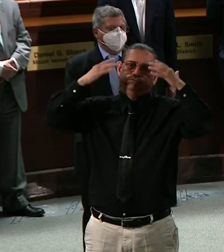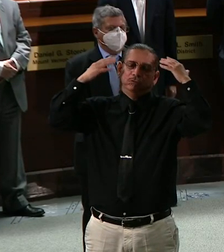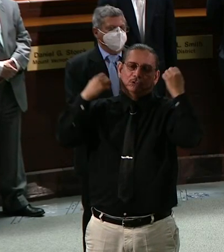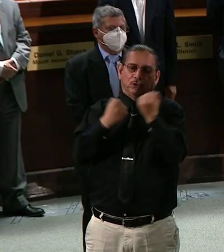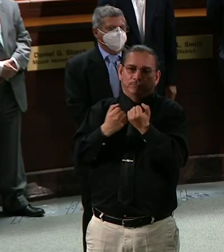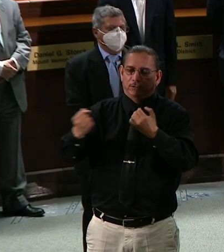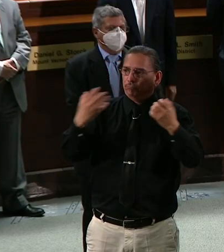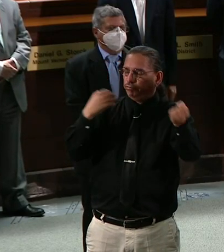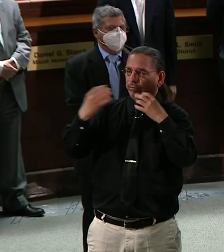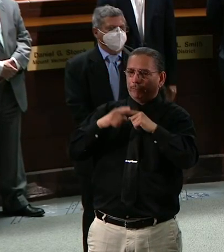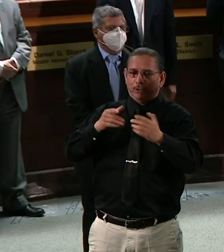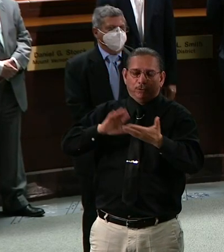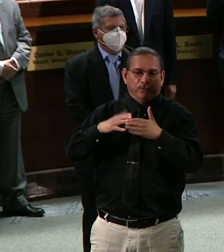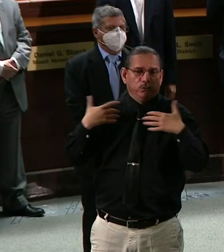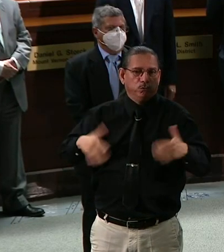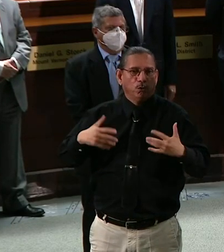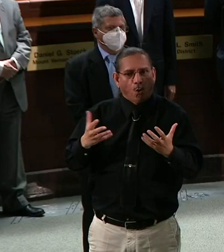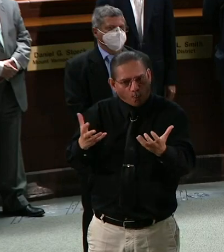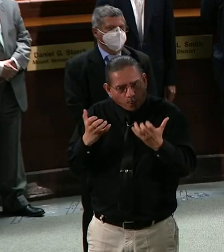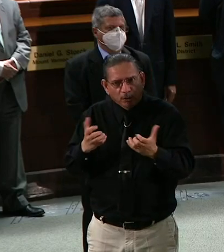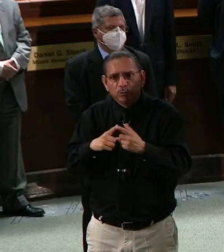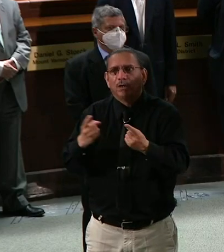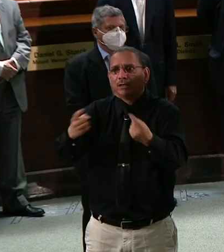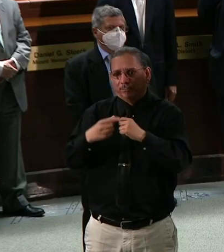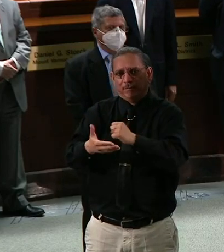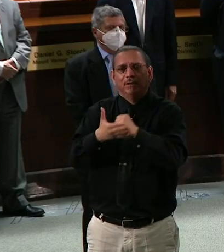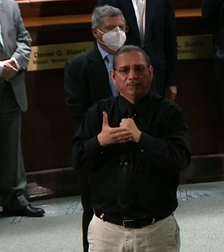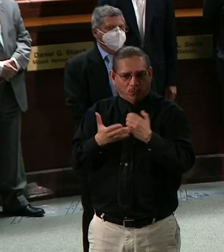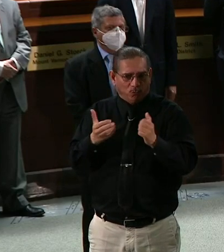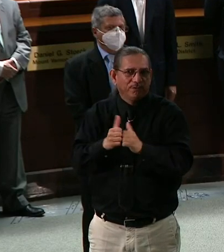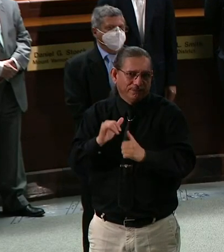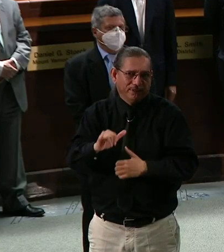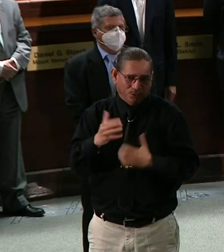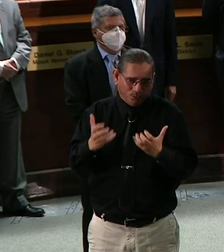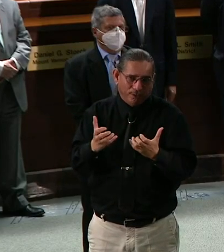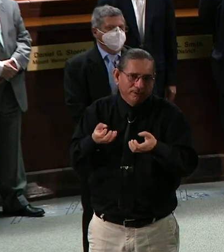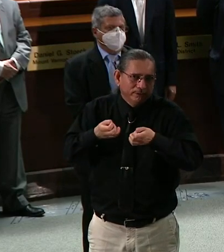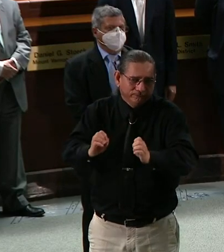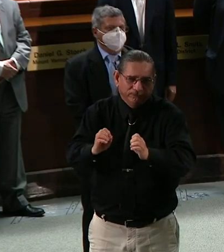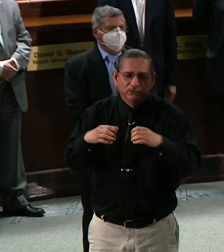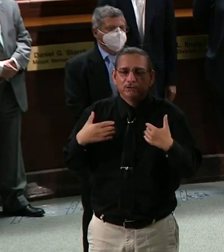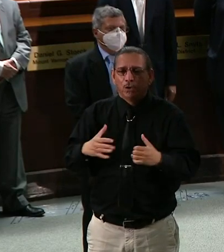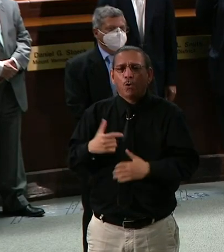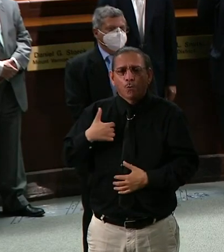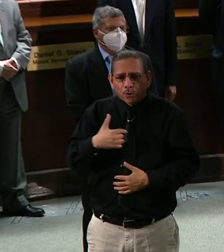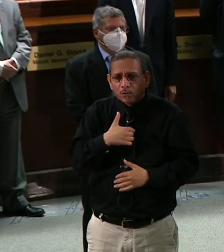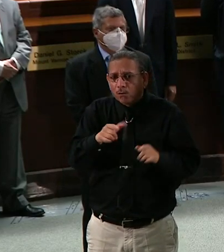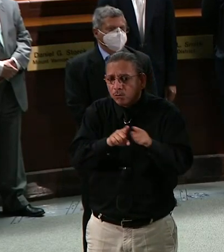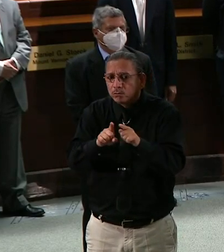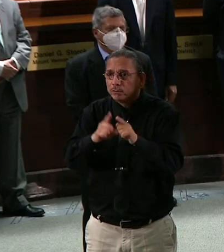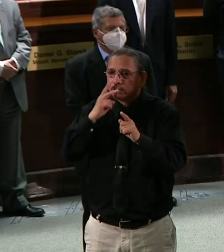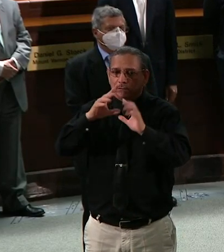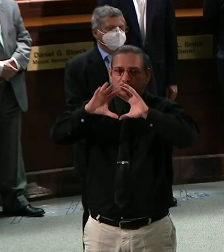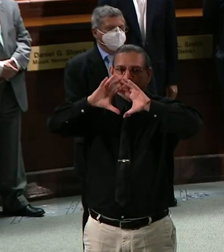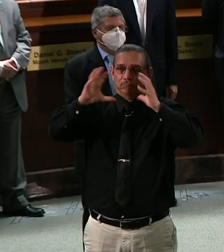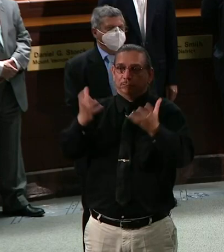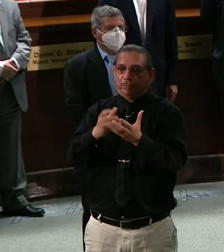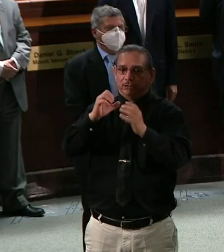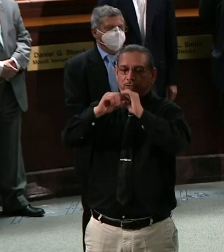SUPPORT FROM OUR COMMUNITY OF PEOPLE WHO HAVE COME FORWARD TO OFFER TO ASSIST US IN THIS.